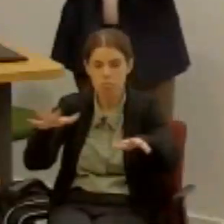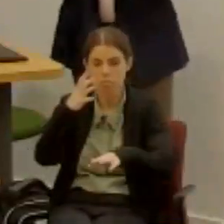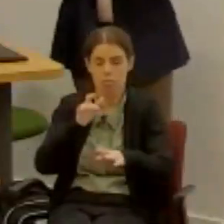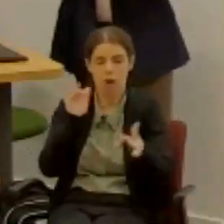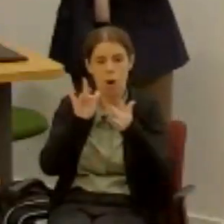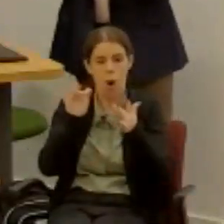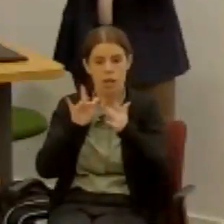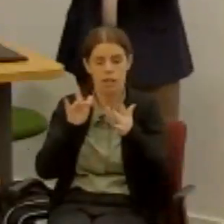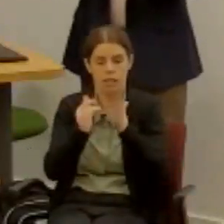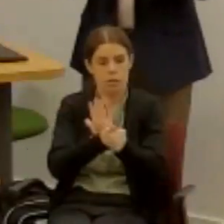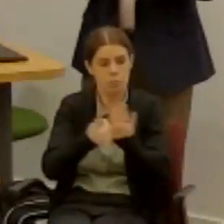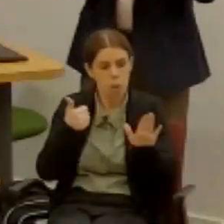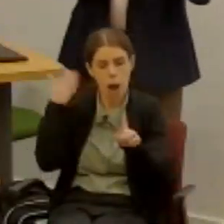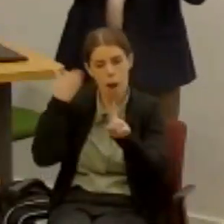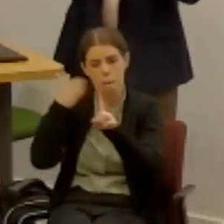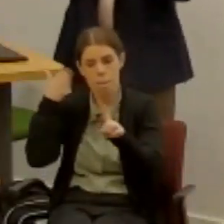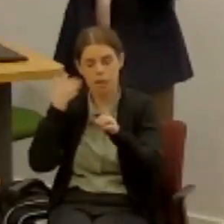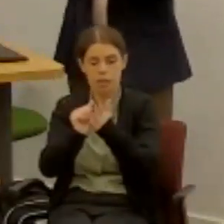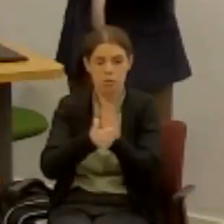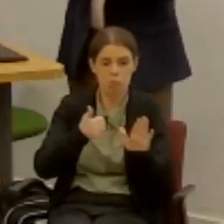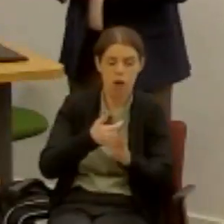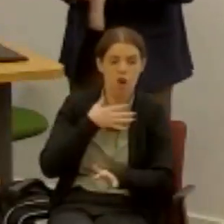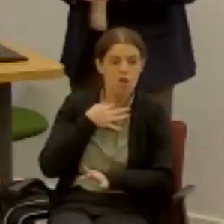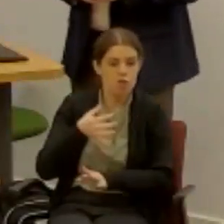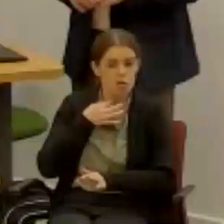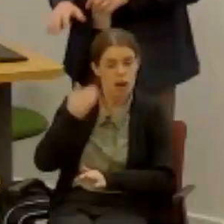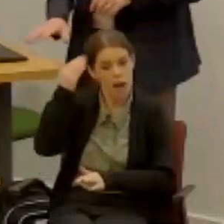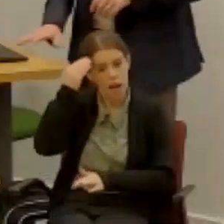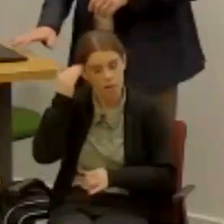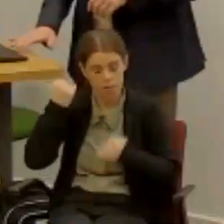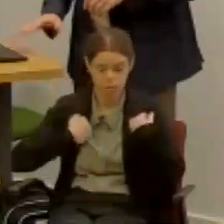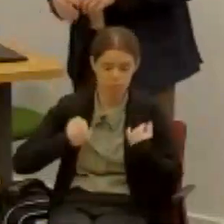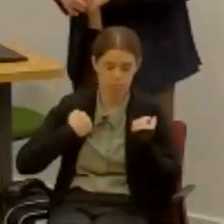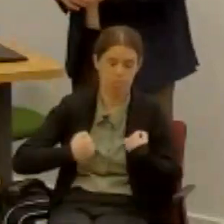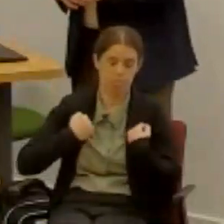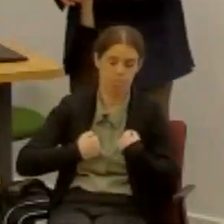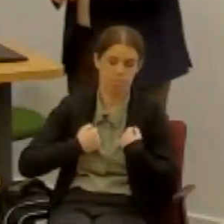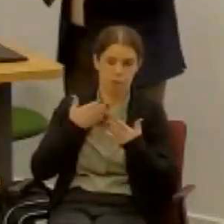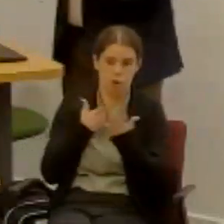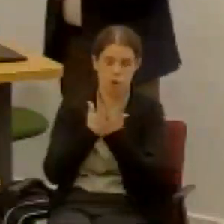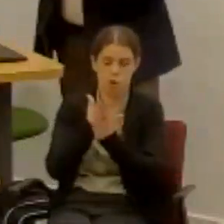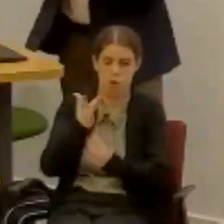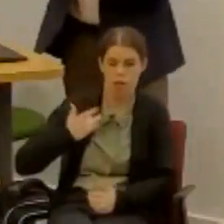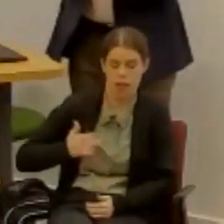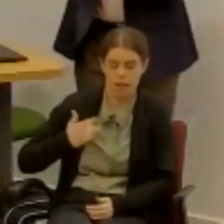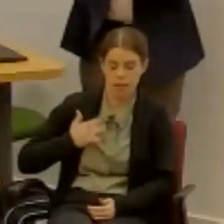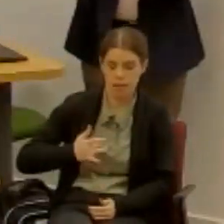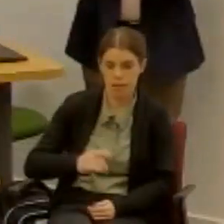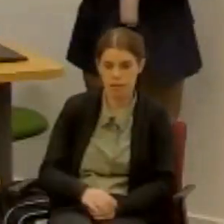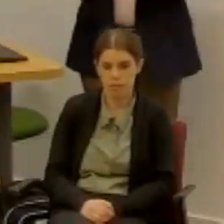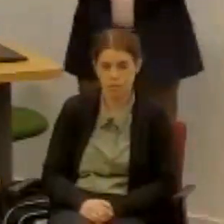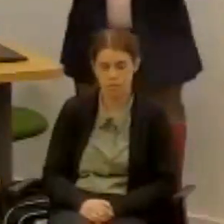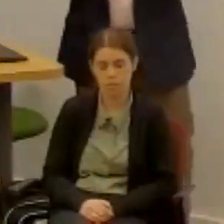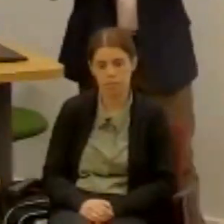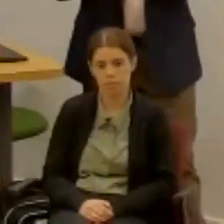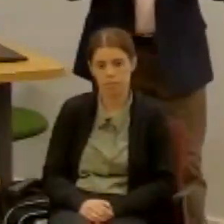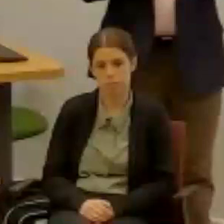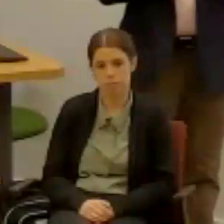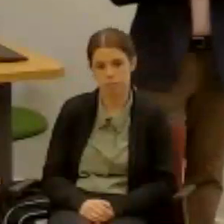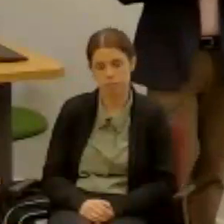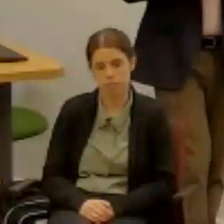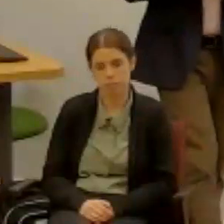Contact sports impact sports are a risk for brain health as a golden life now again presenting